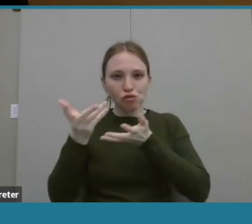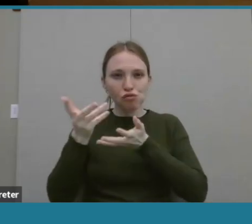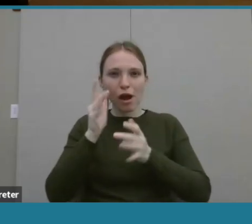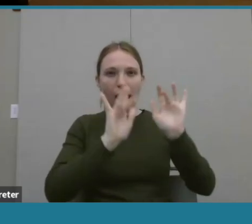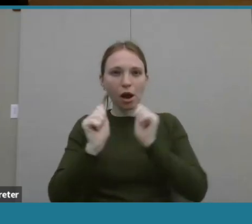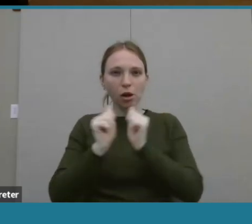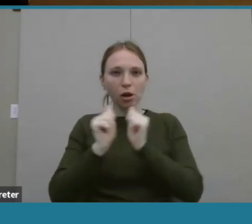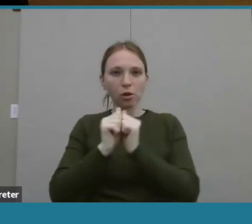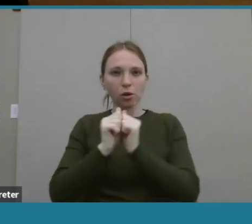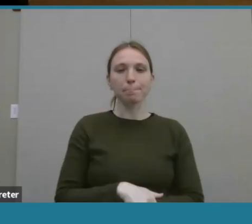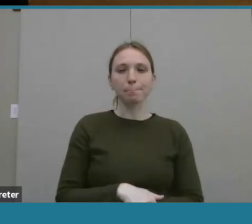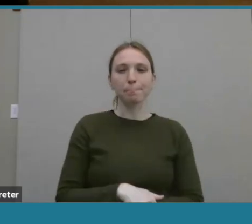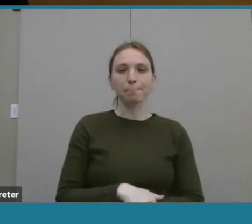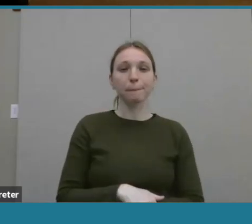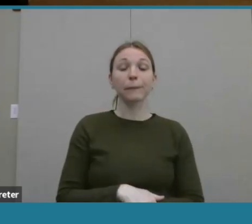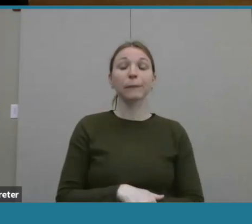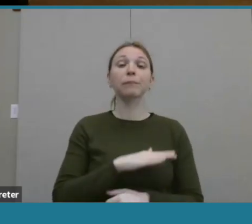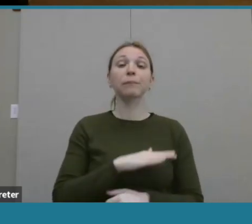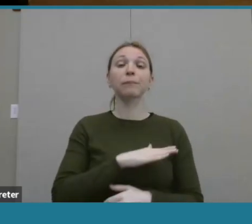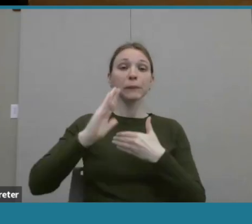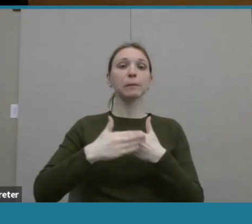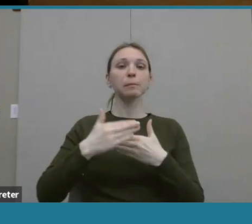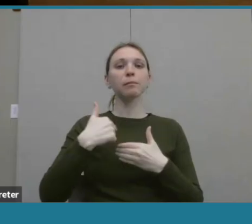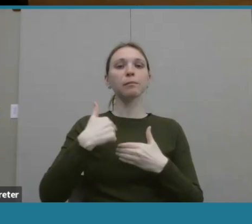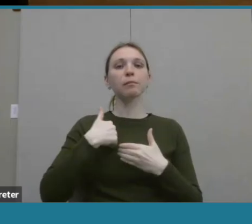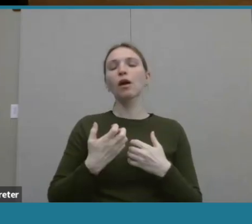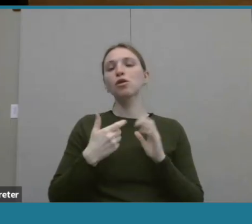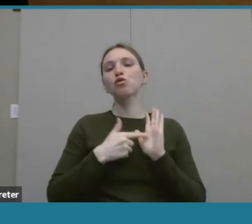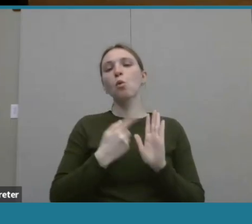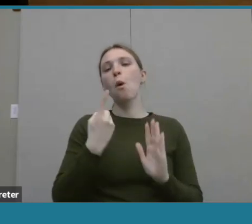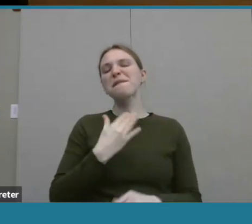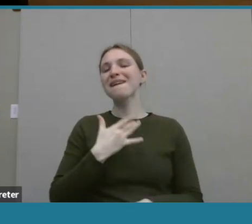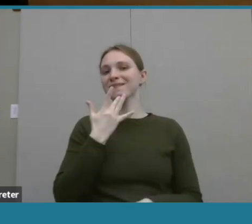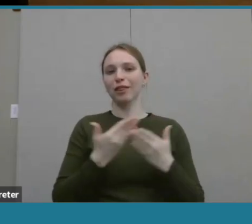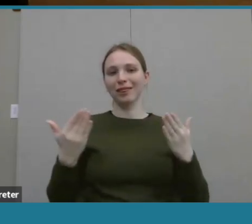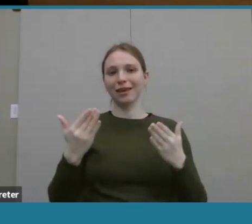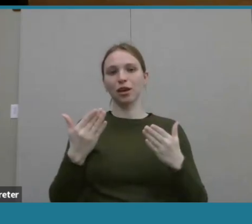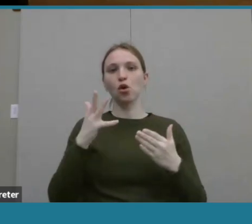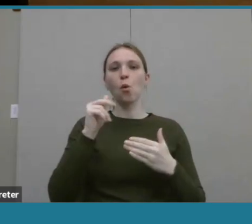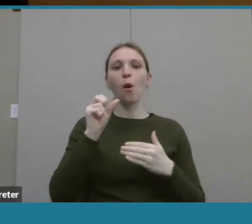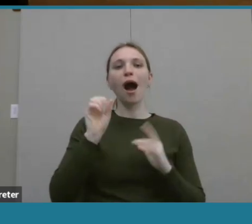What I want to get to, though, is one of my favorite things that we heard from people was— kept coming up over and over again— was about behind-the-scenes experience.